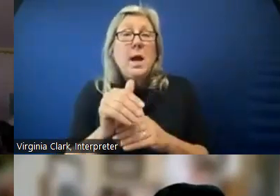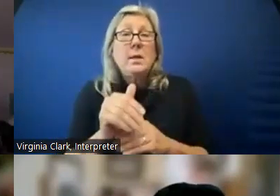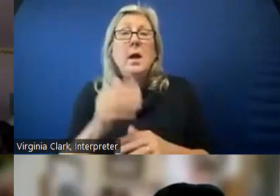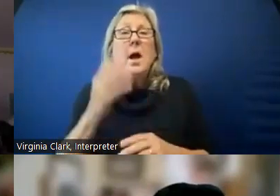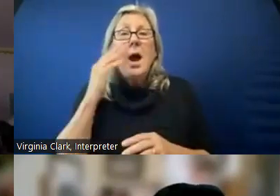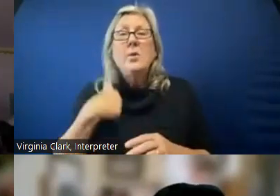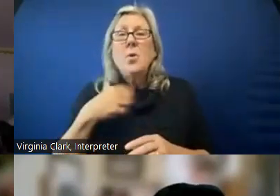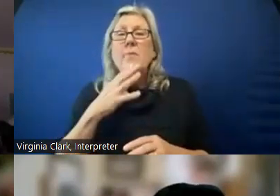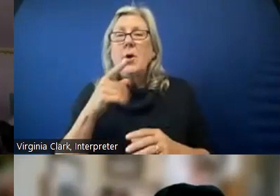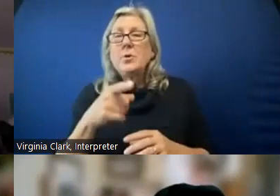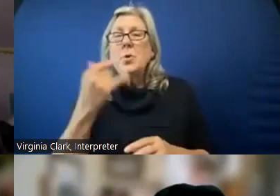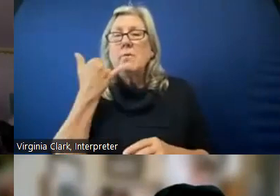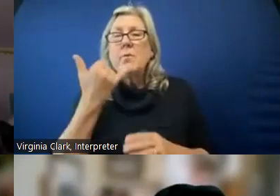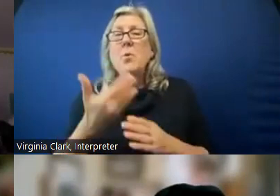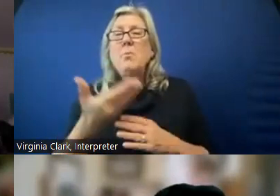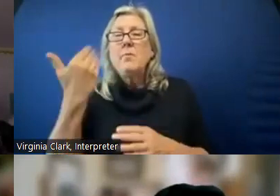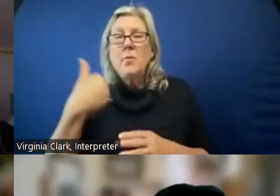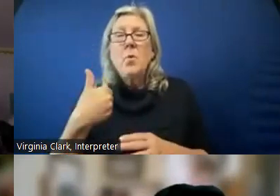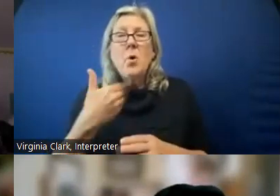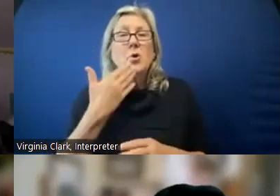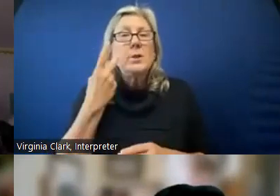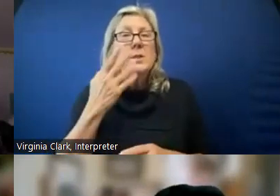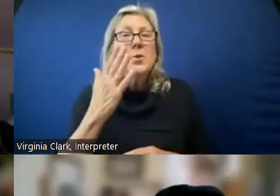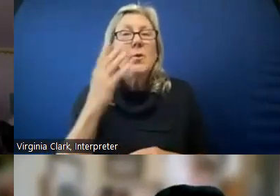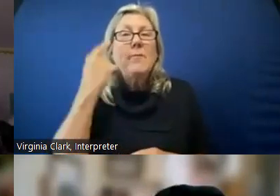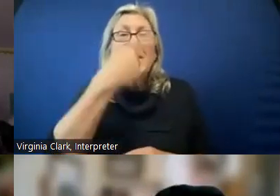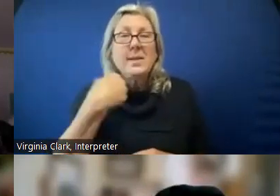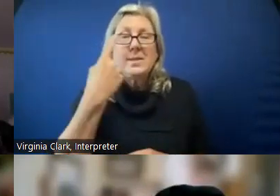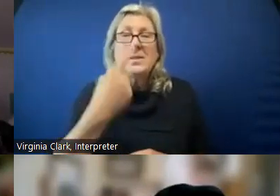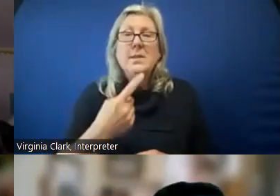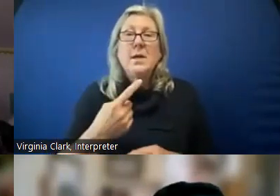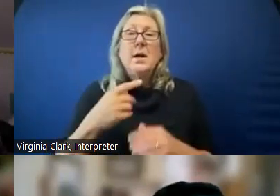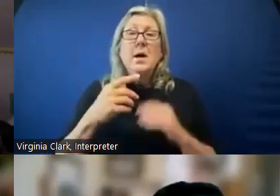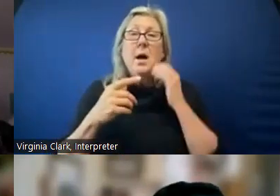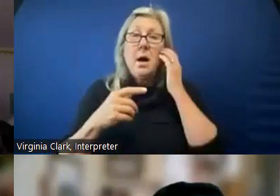to you on the phone before. So it's good to see your face. I think we're going to go with